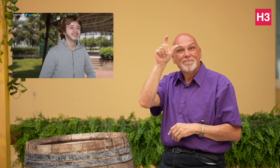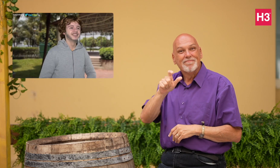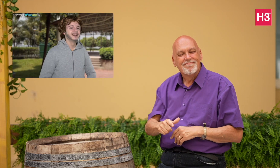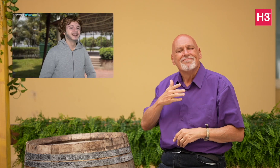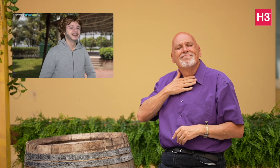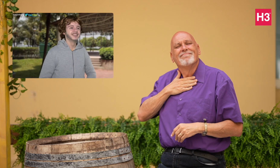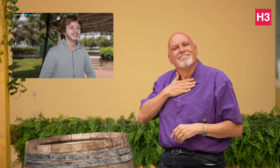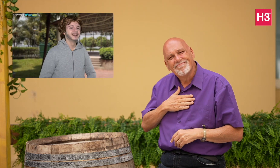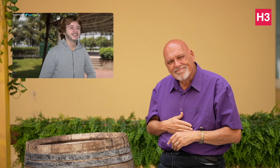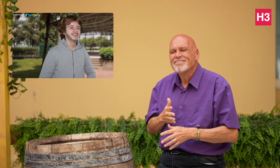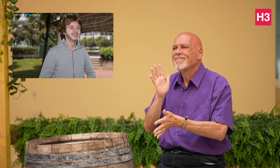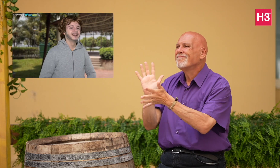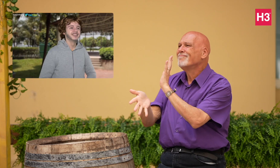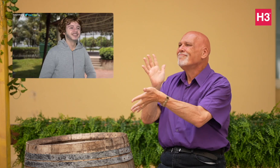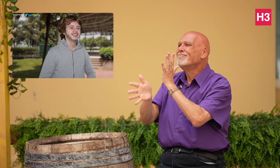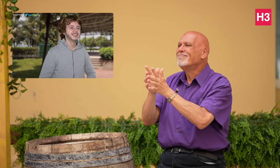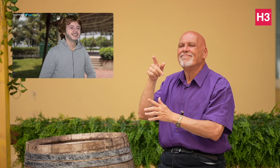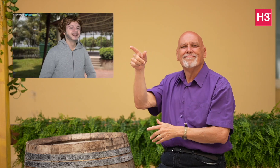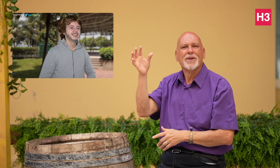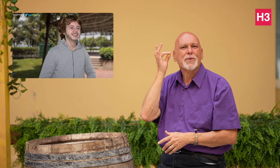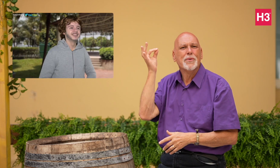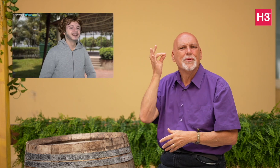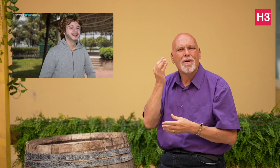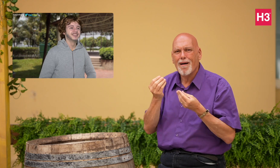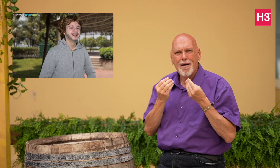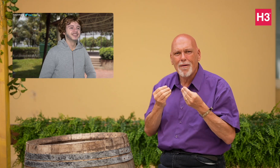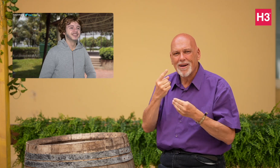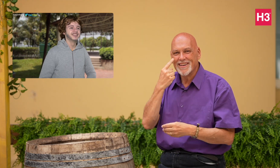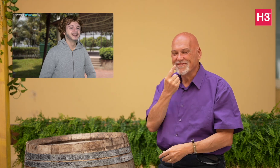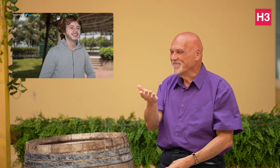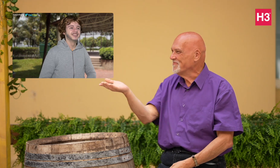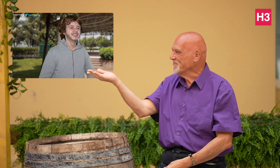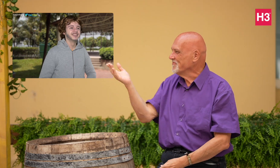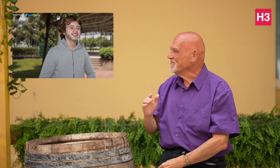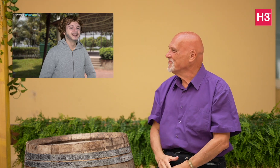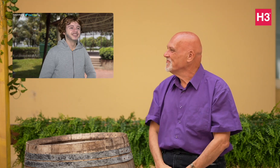wants to communicate with a hearing person? How does he do that? Let’s watch!